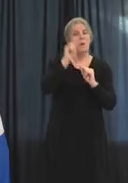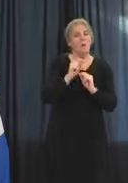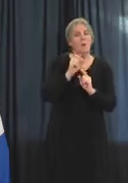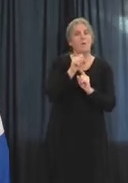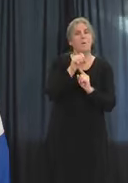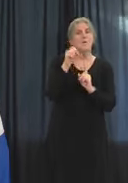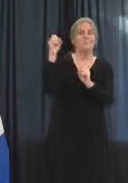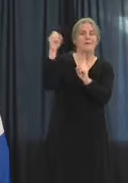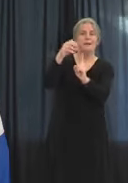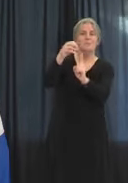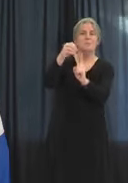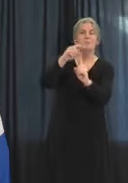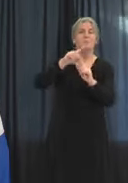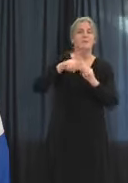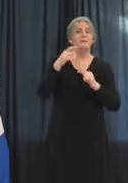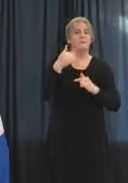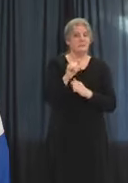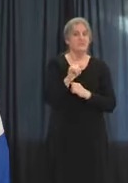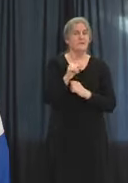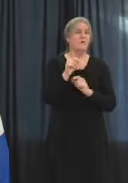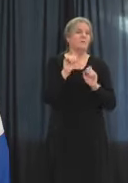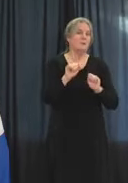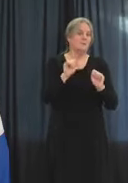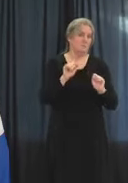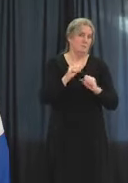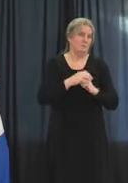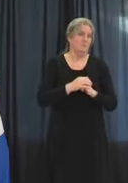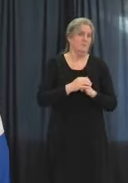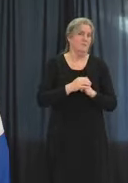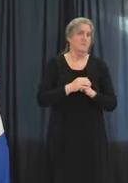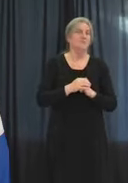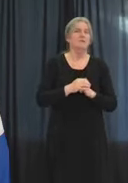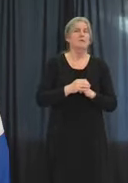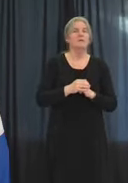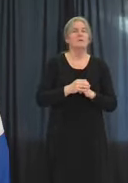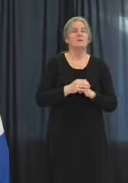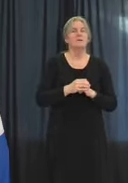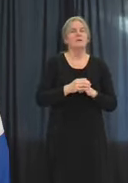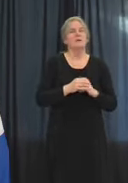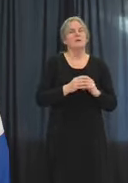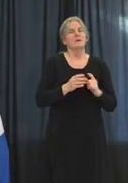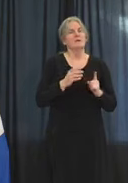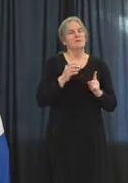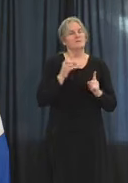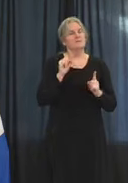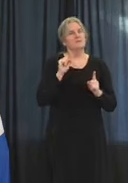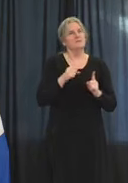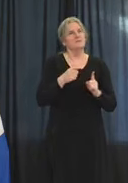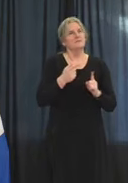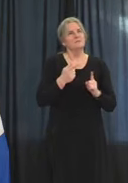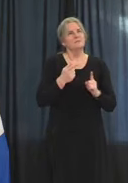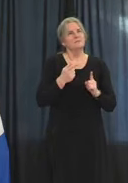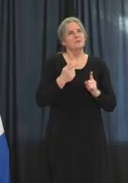someone to be exposed. Low risk because generally, these tend to be more transient,